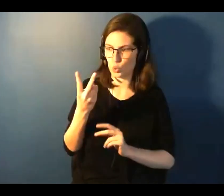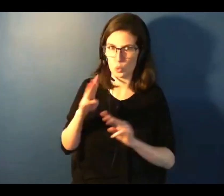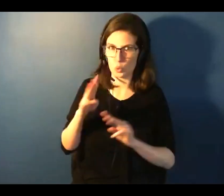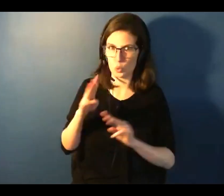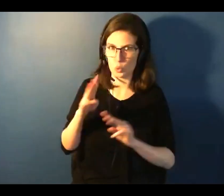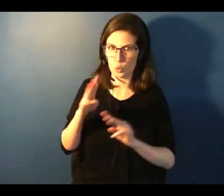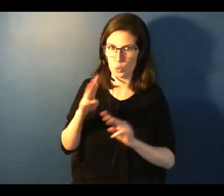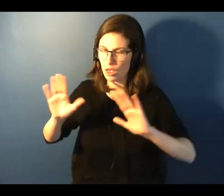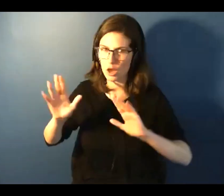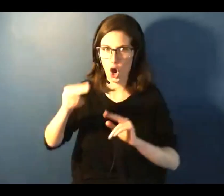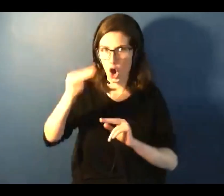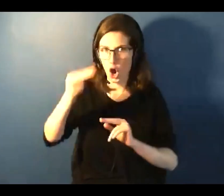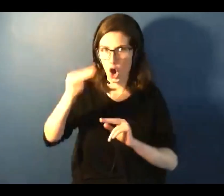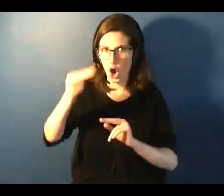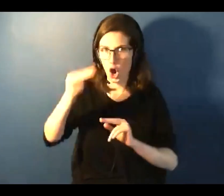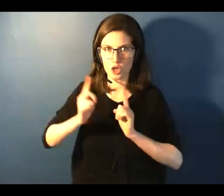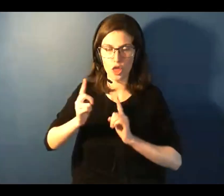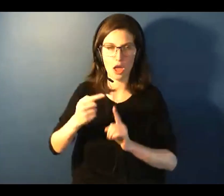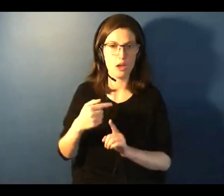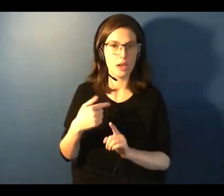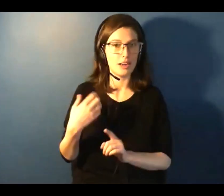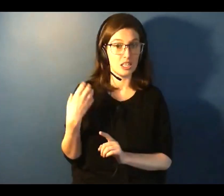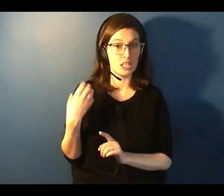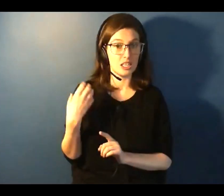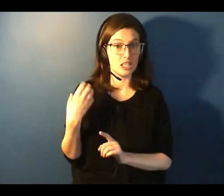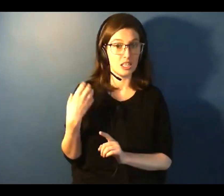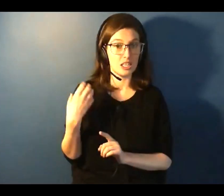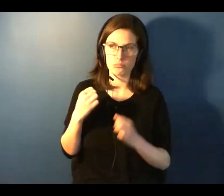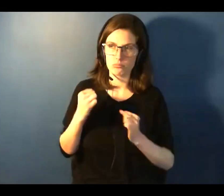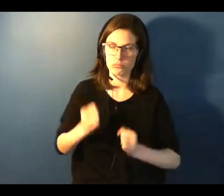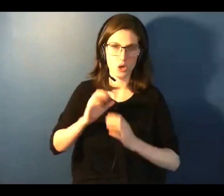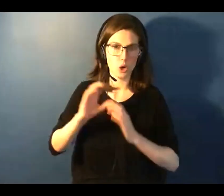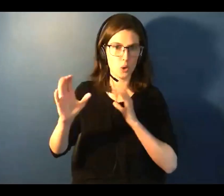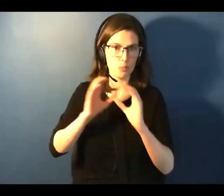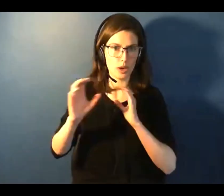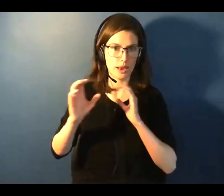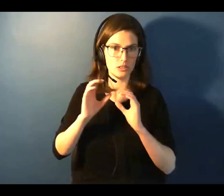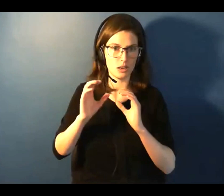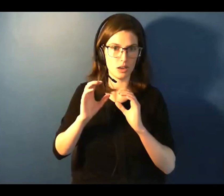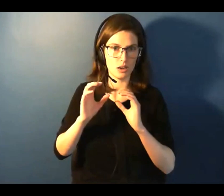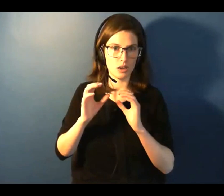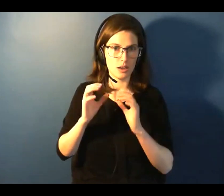and certainly her sister was a communicator in whatever way that was, whether she spoke